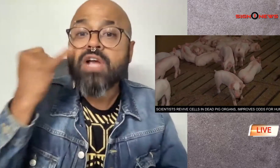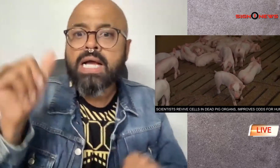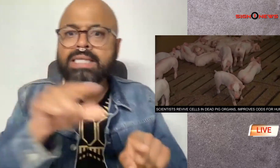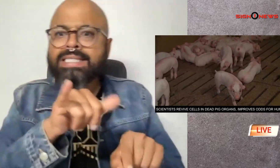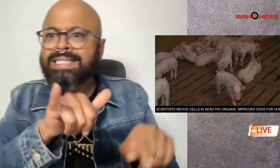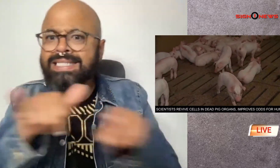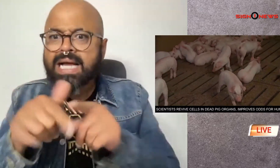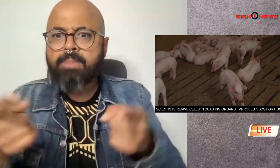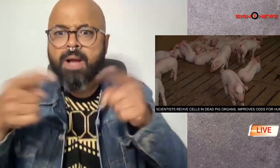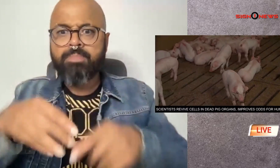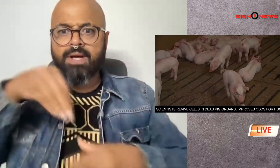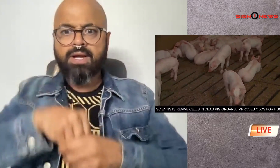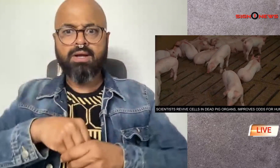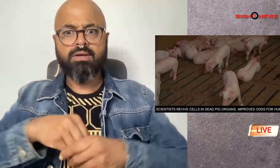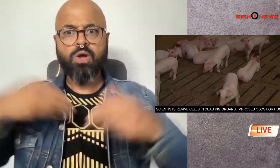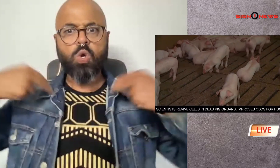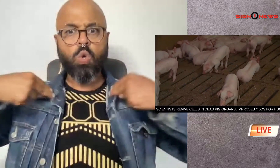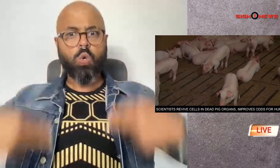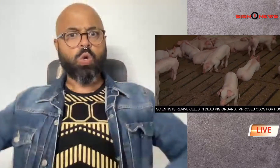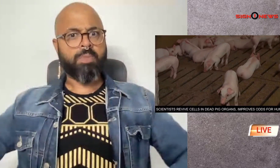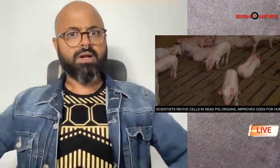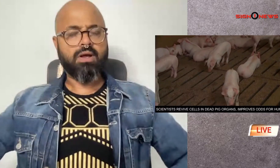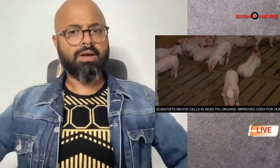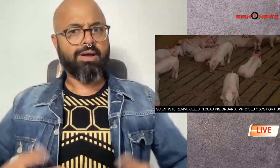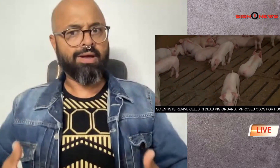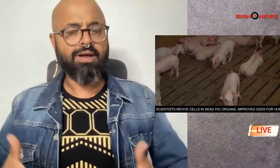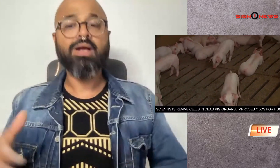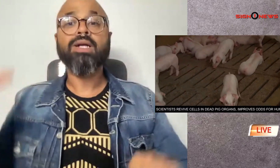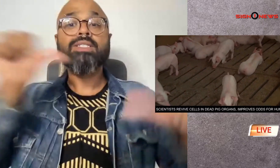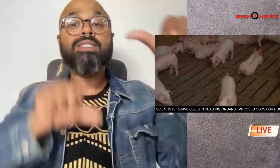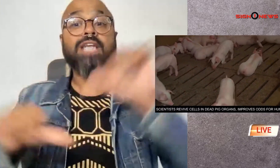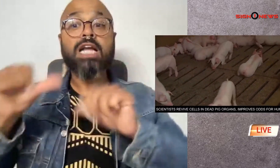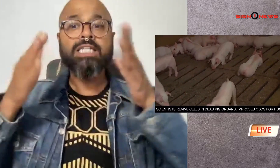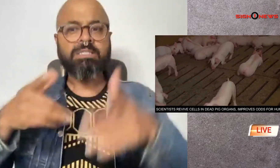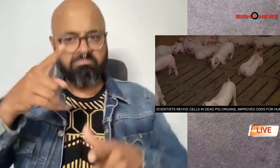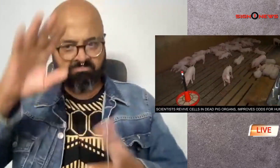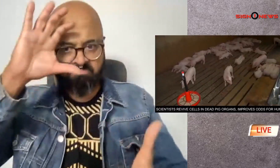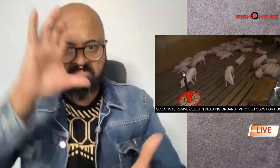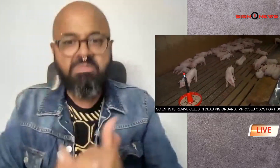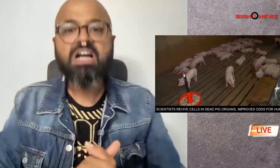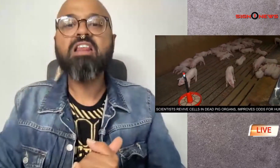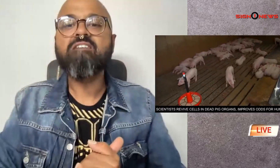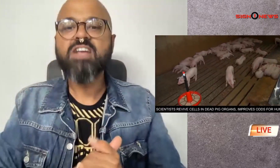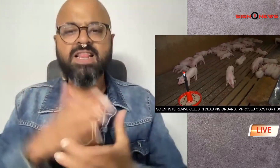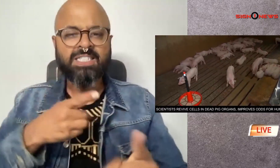but if the same thing can be done in humans scientists believe there is the potential